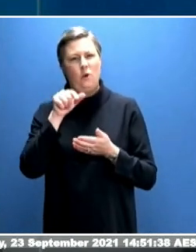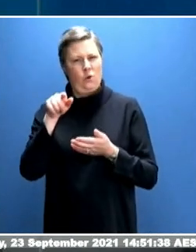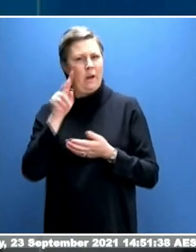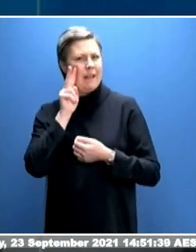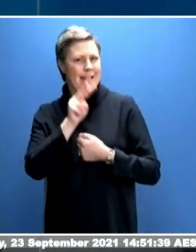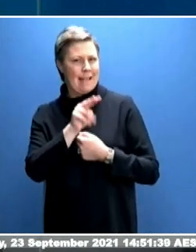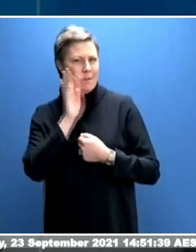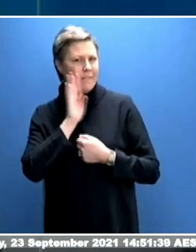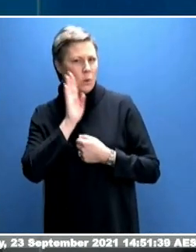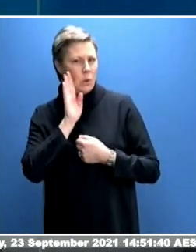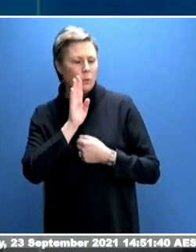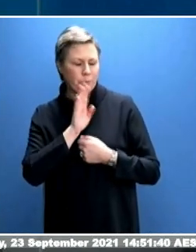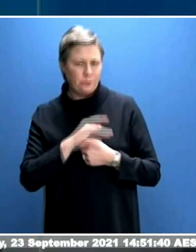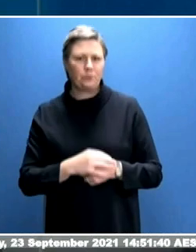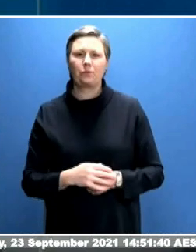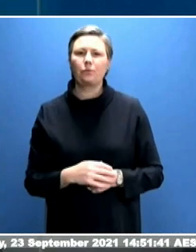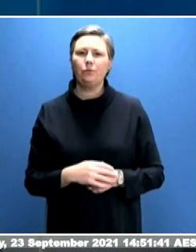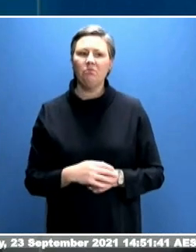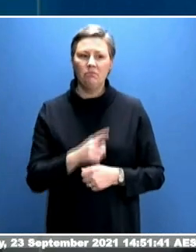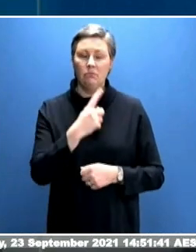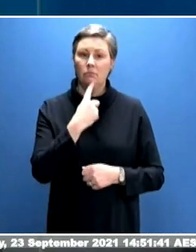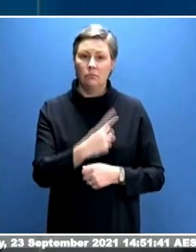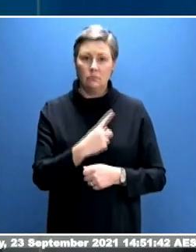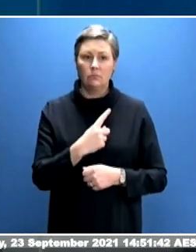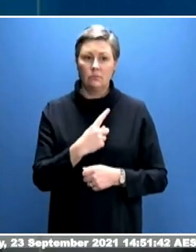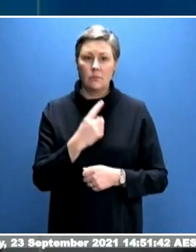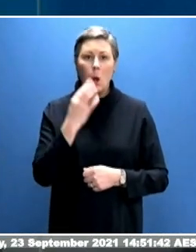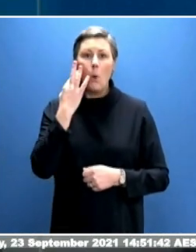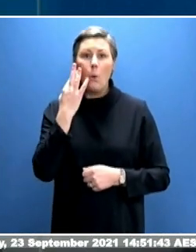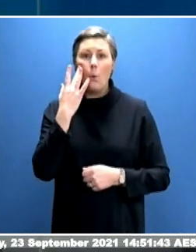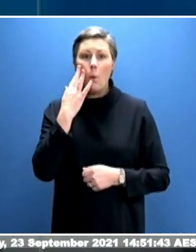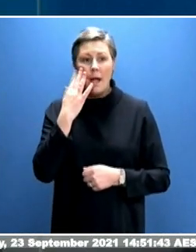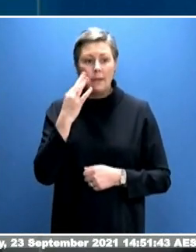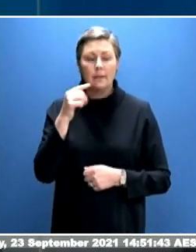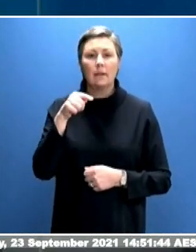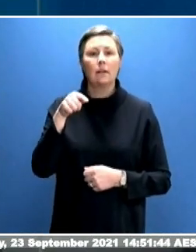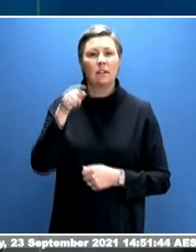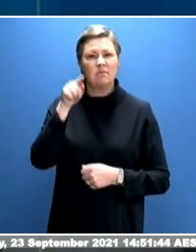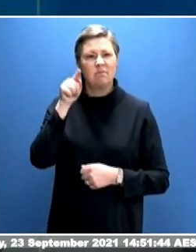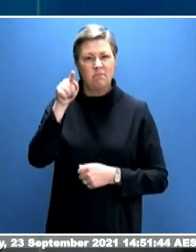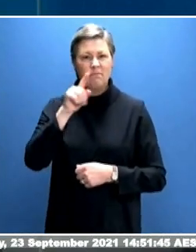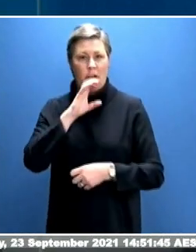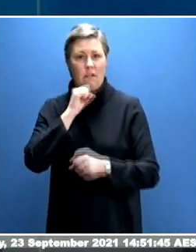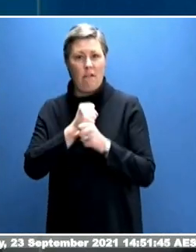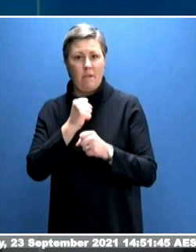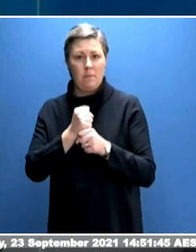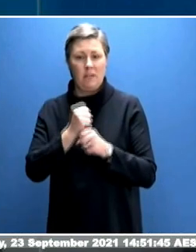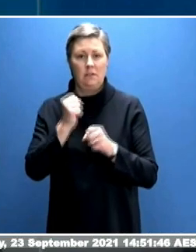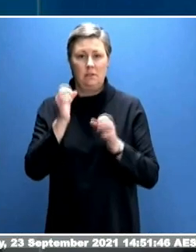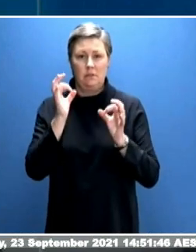was that there was no consultation with NAAJA during the period